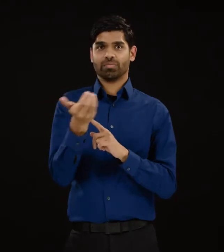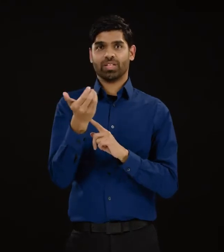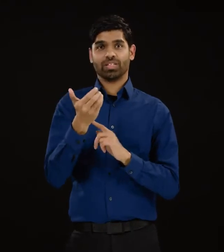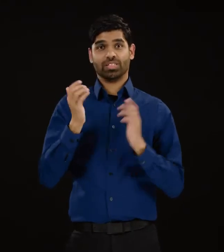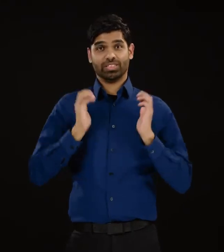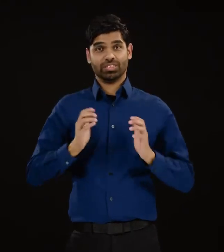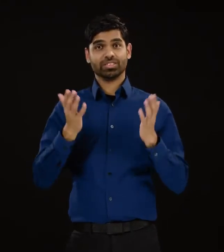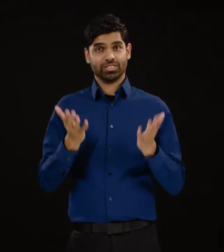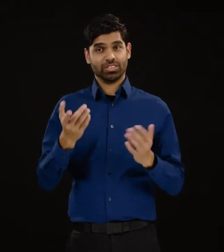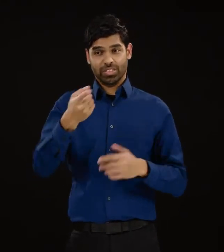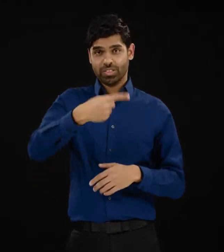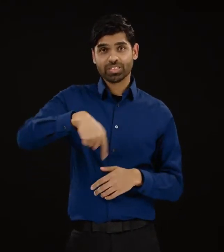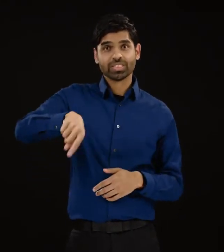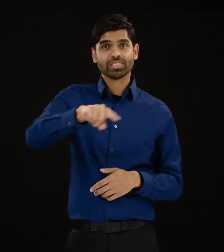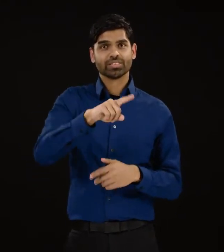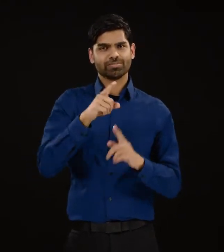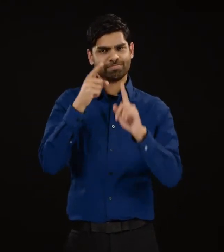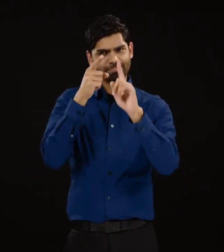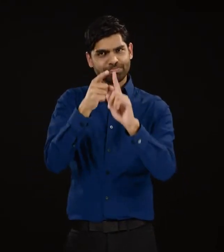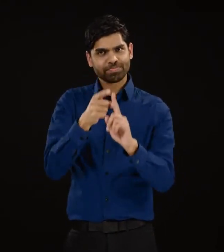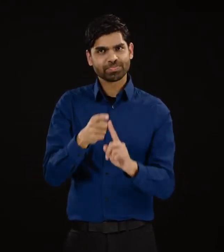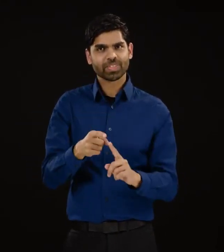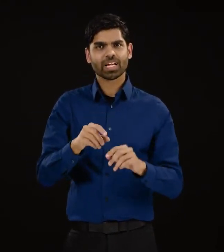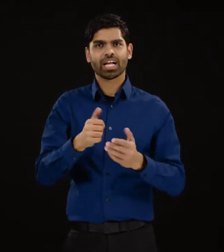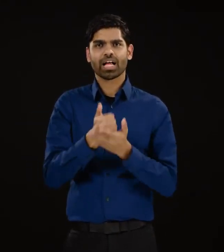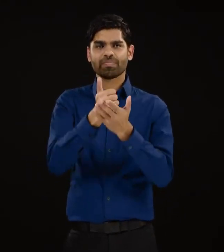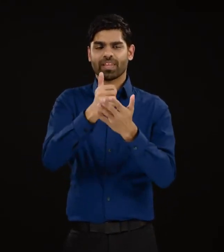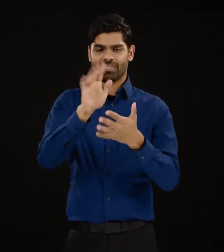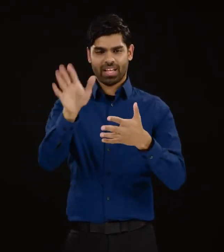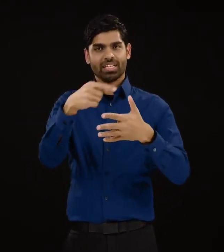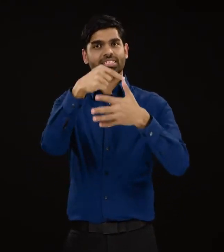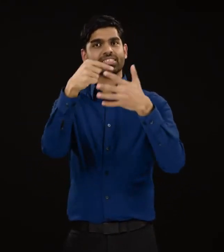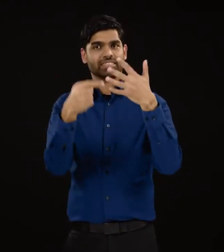To understand their mobile plan - To change providers